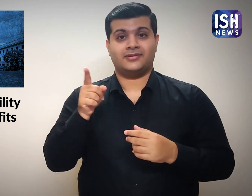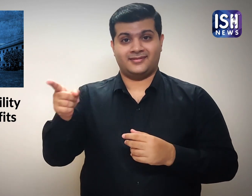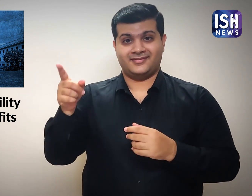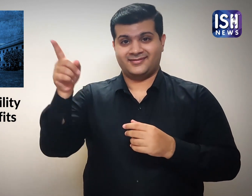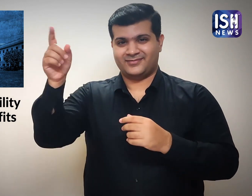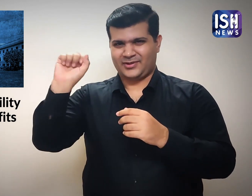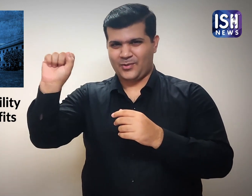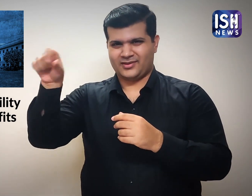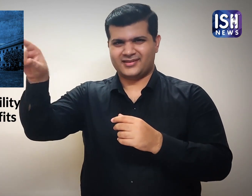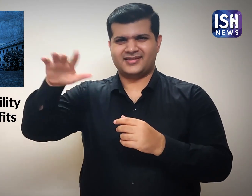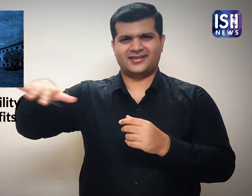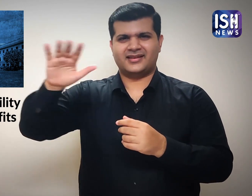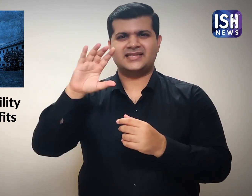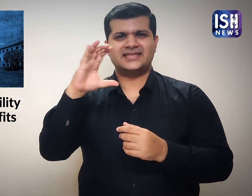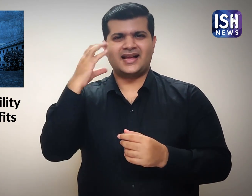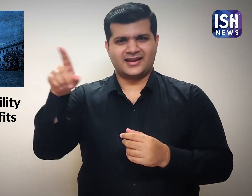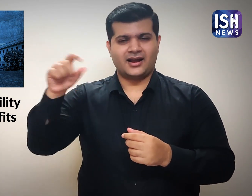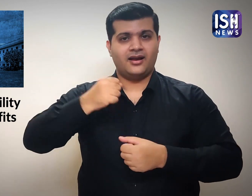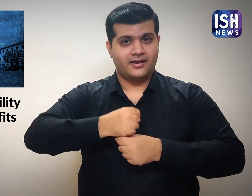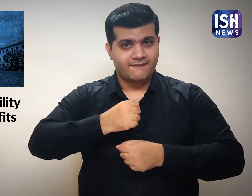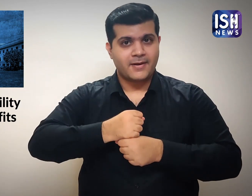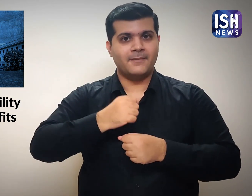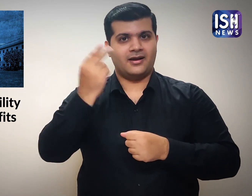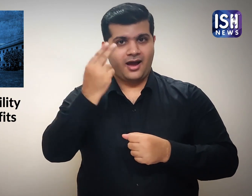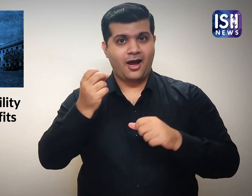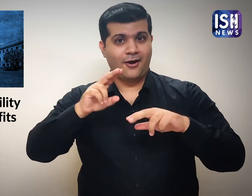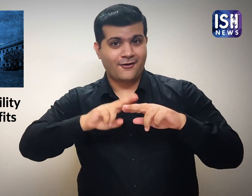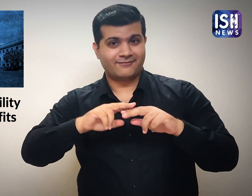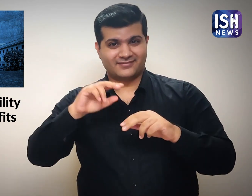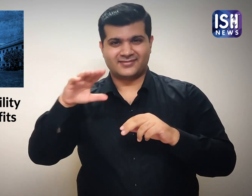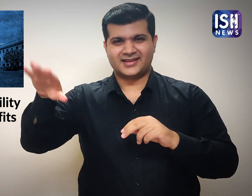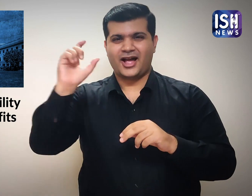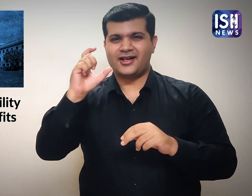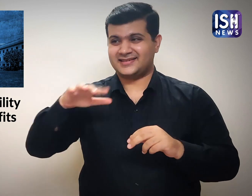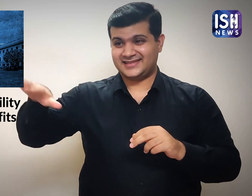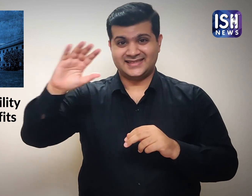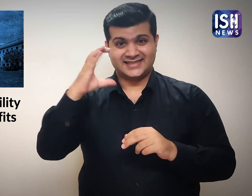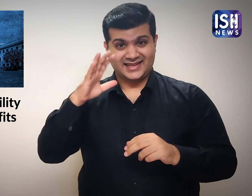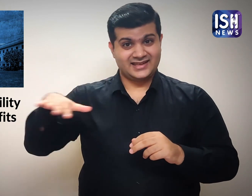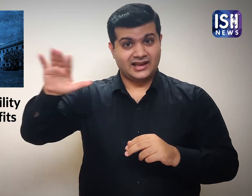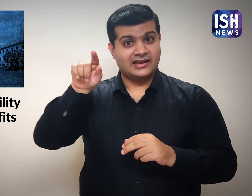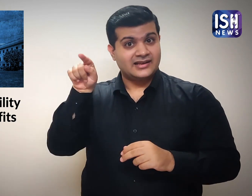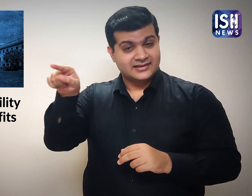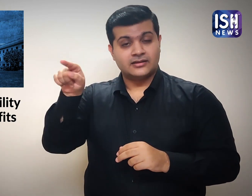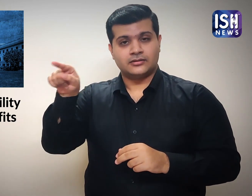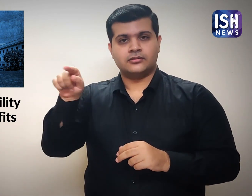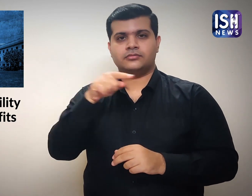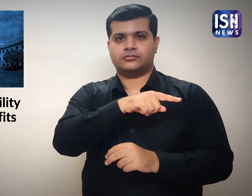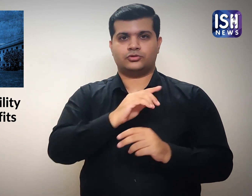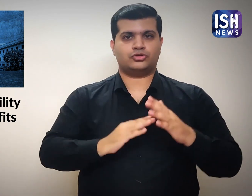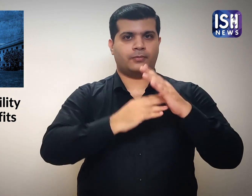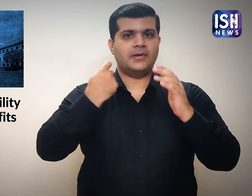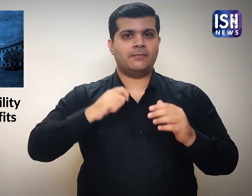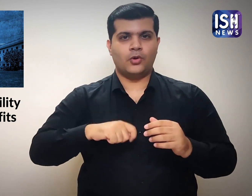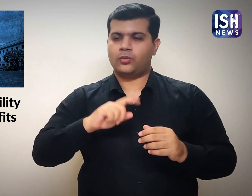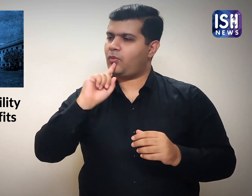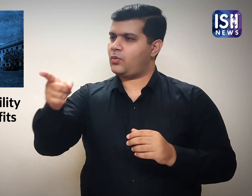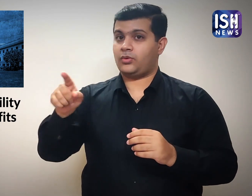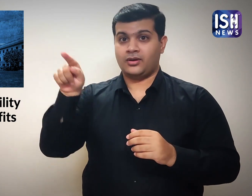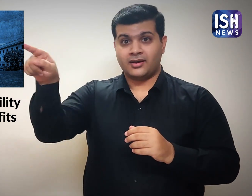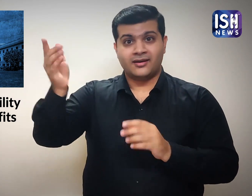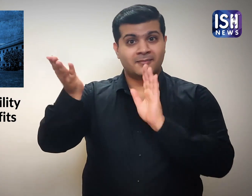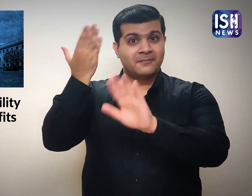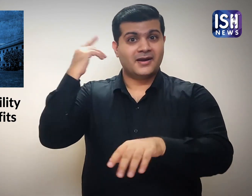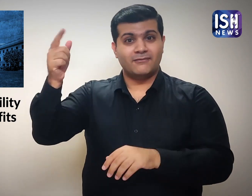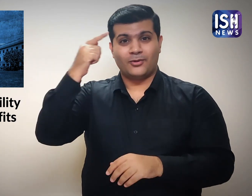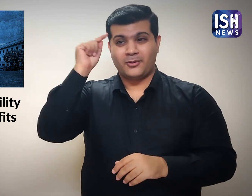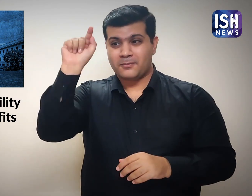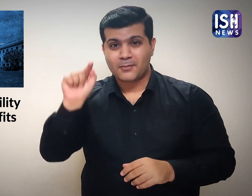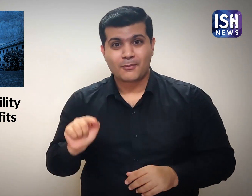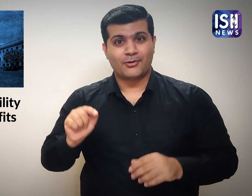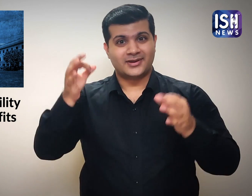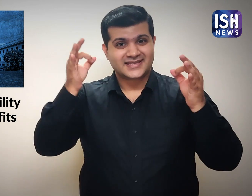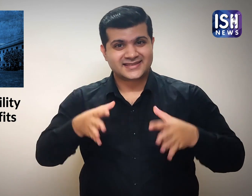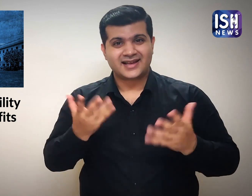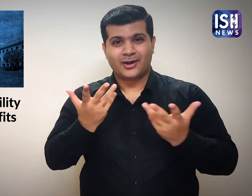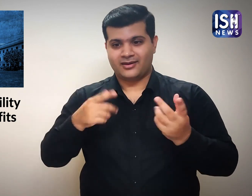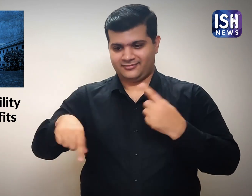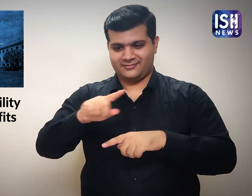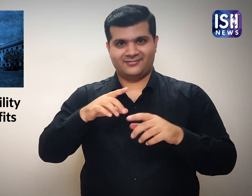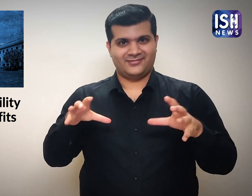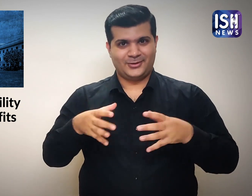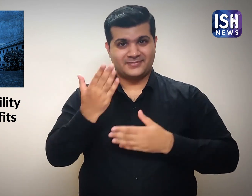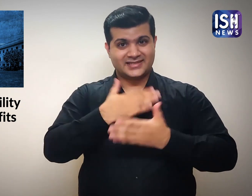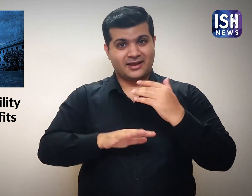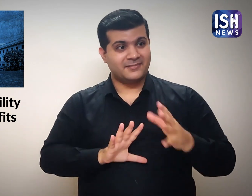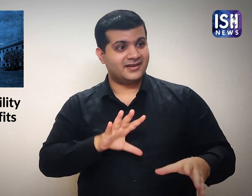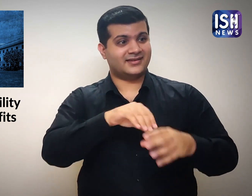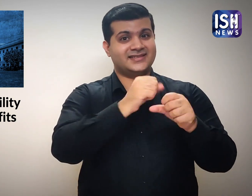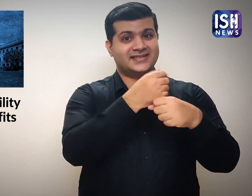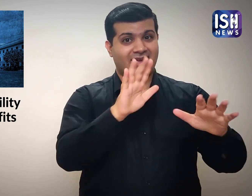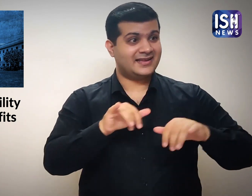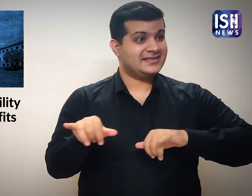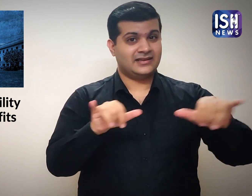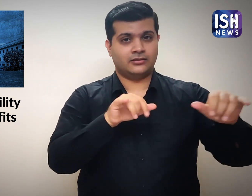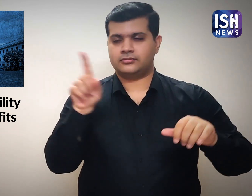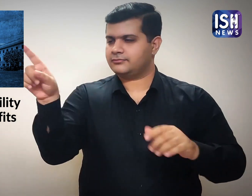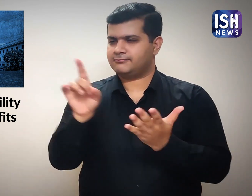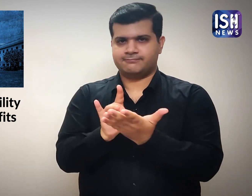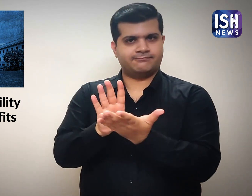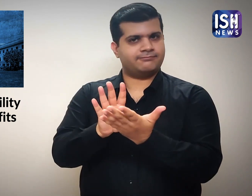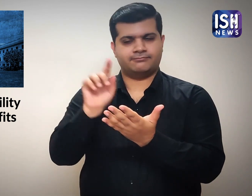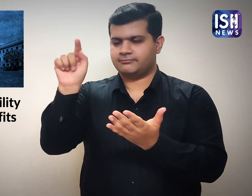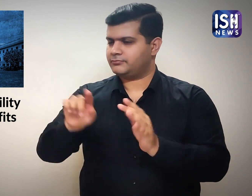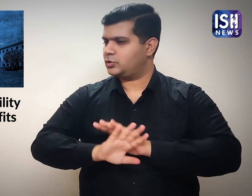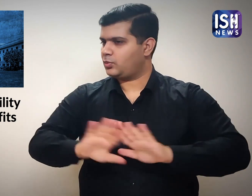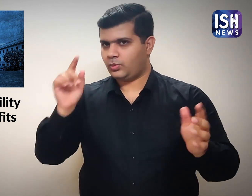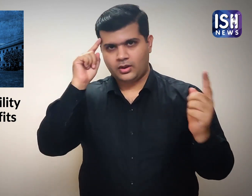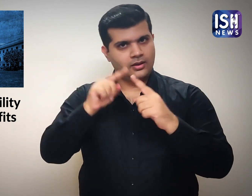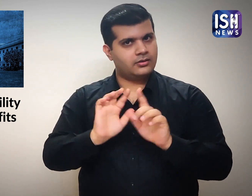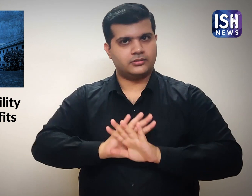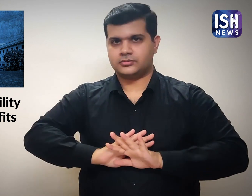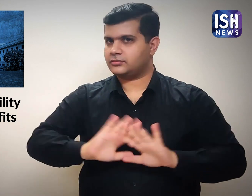The Supreme Court rejected the Government College of Arts Chandigarh’s decision,